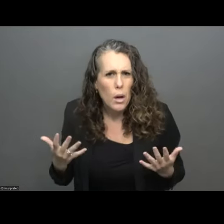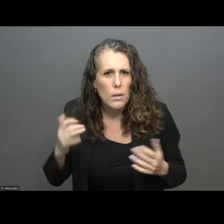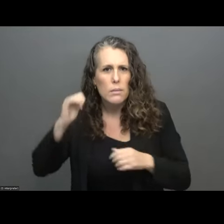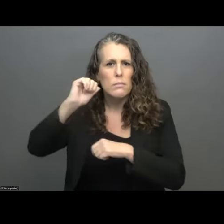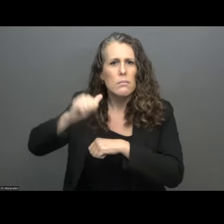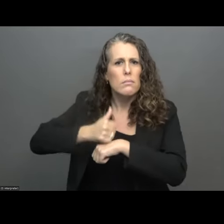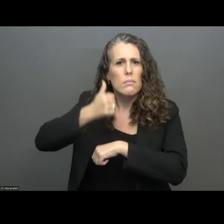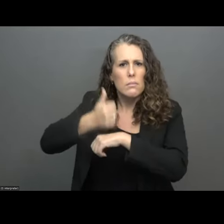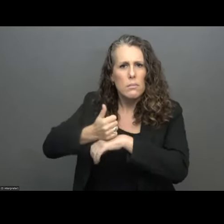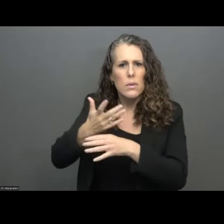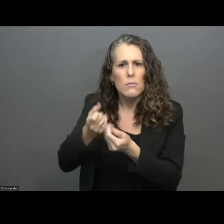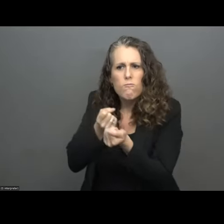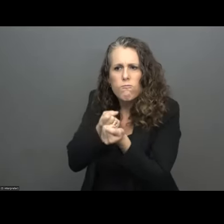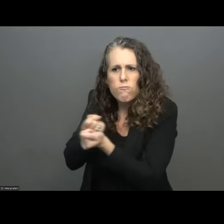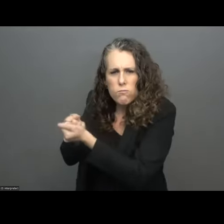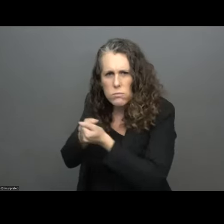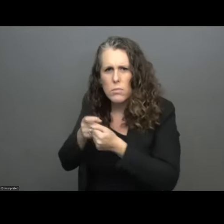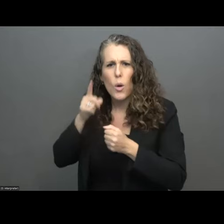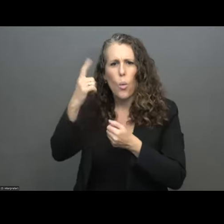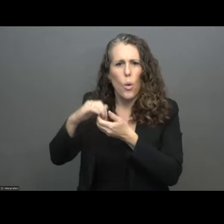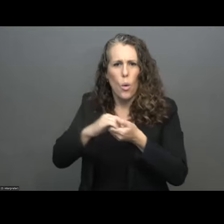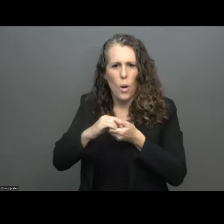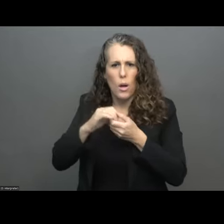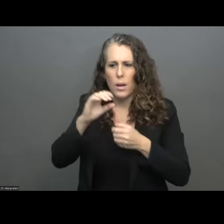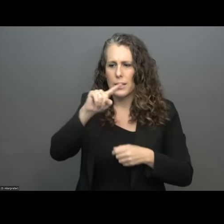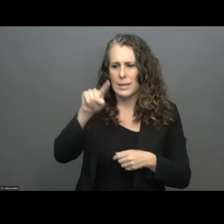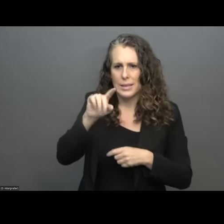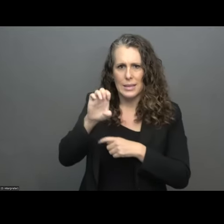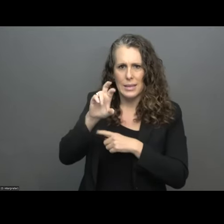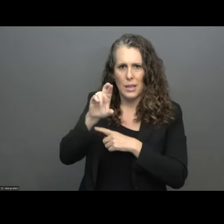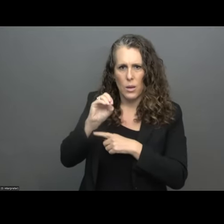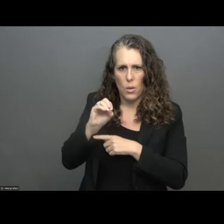with an organization called 01 talent to teach people how to code and teach people